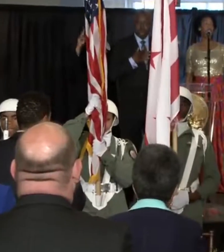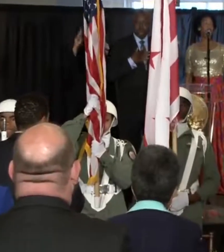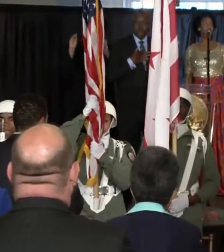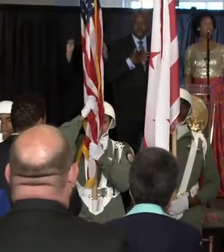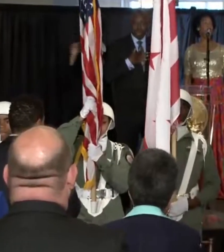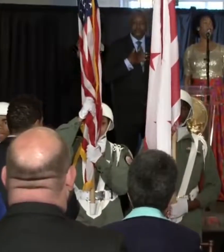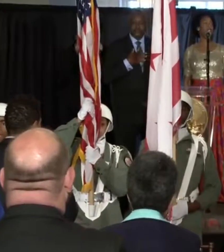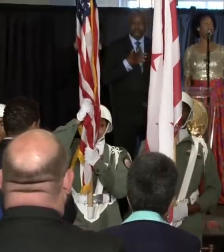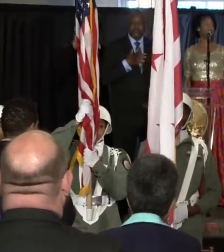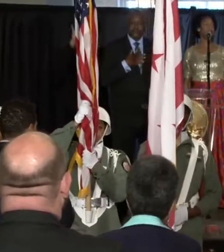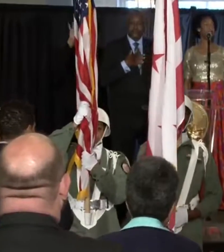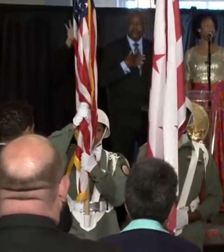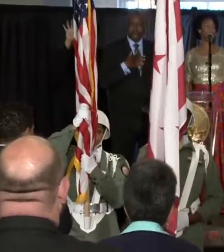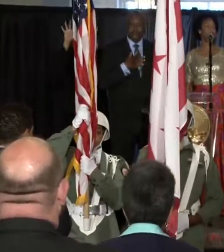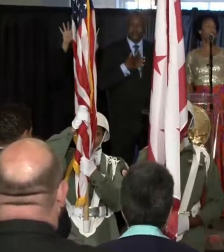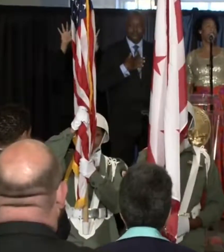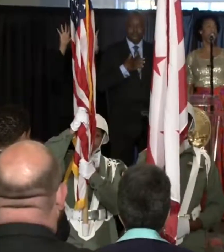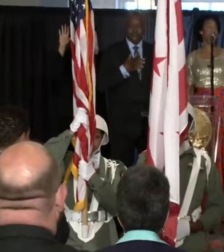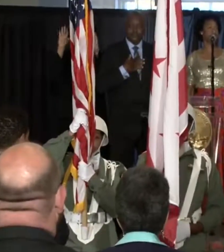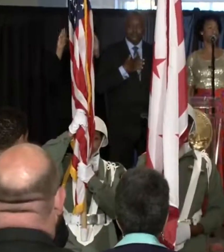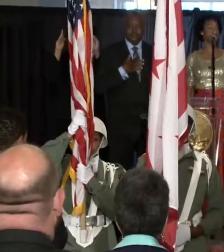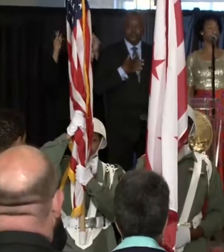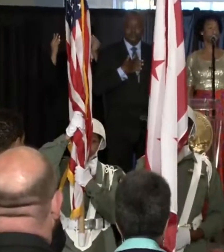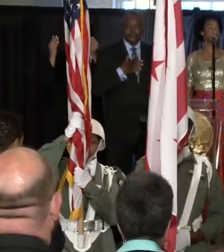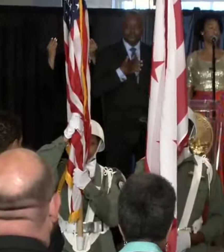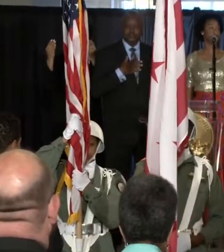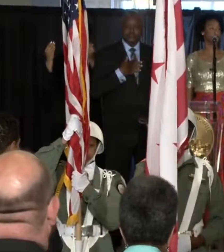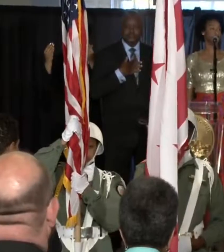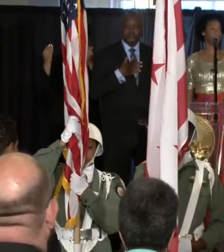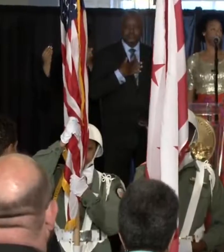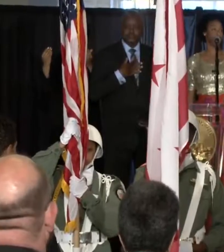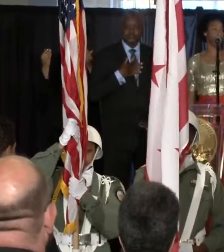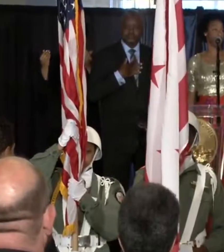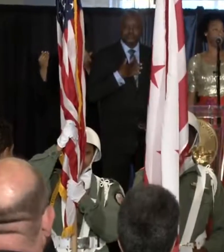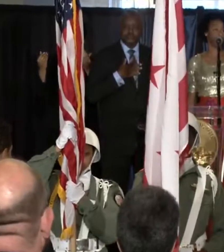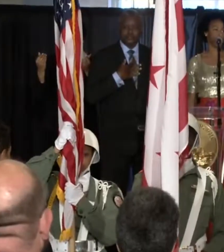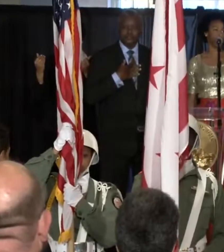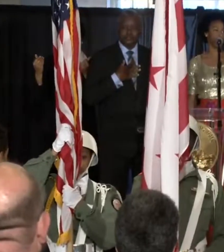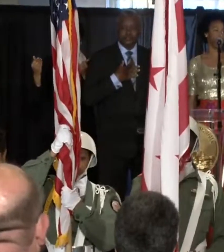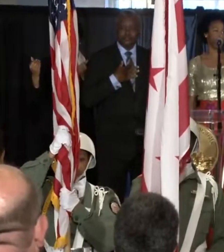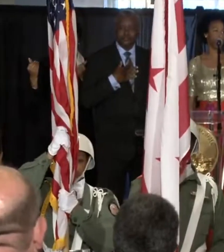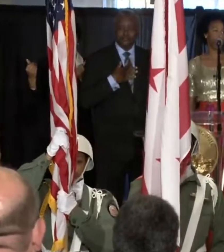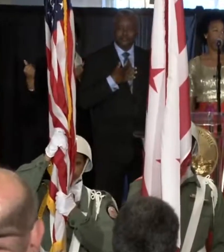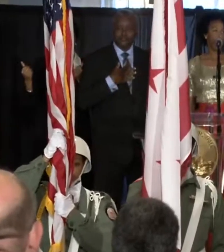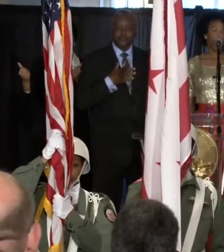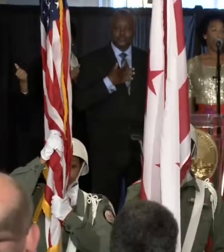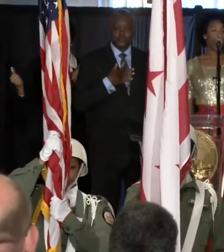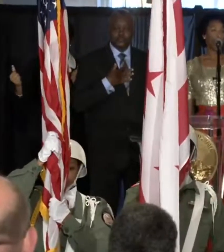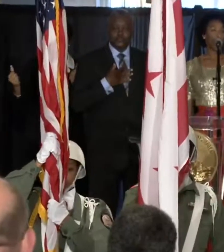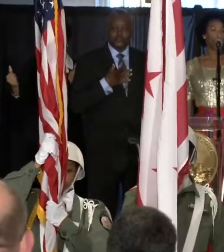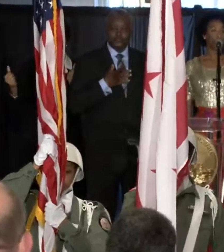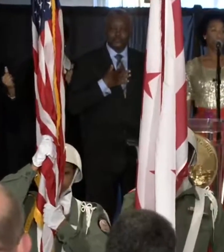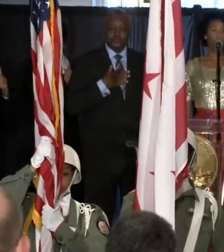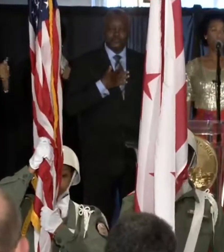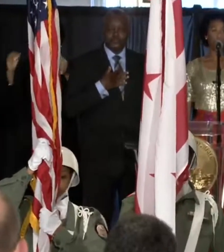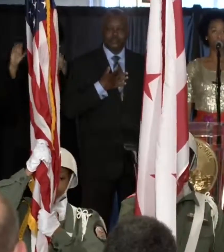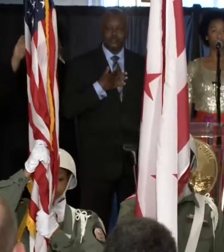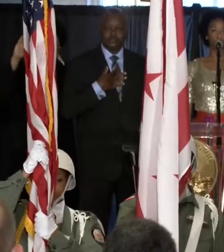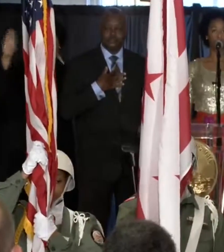PROUDLY WE HAILED AT THE TWILIGHT'S LAST GLEAMING WHOSE